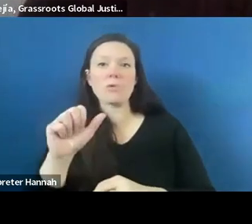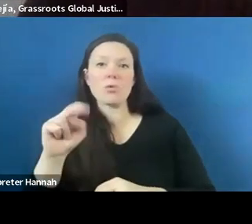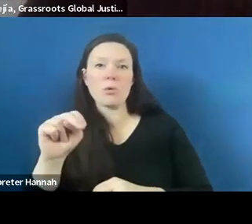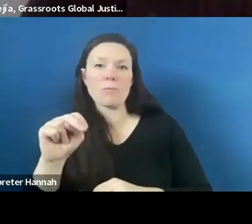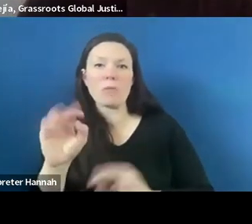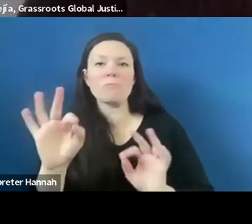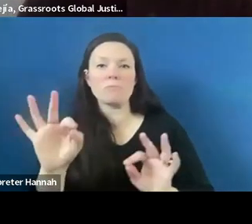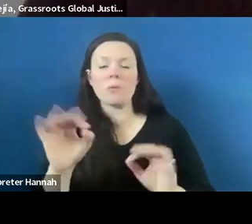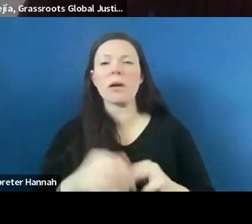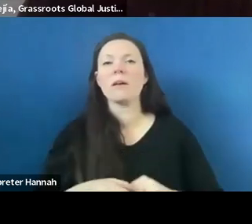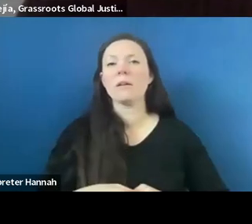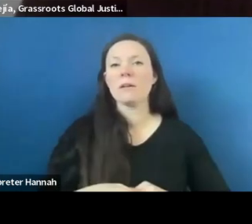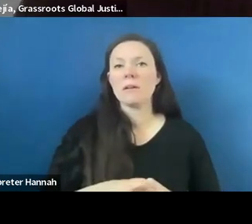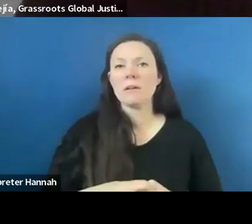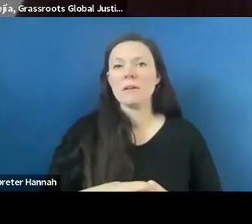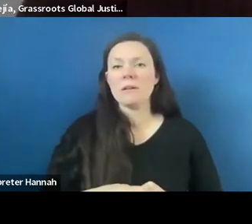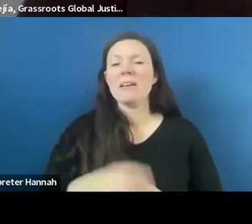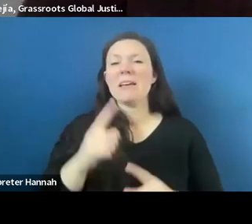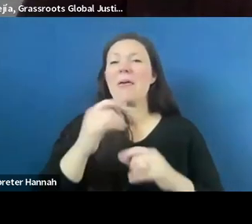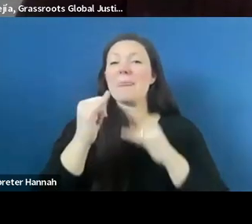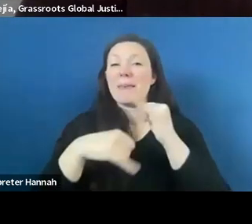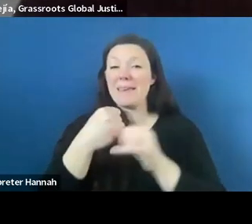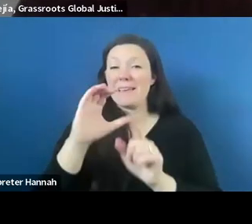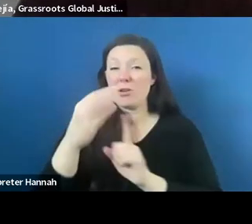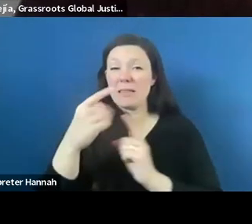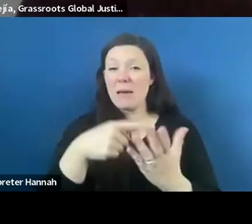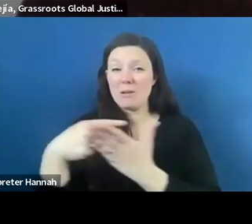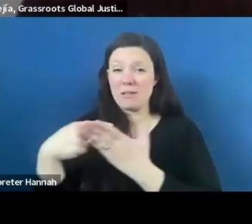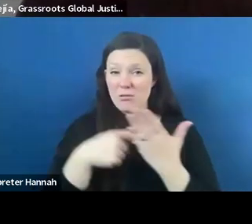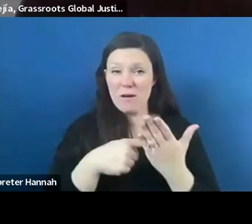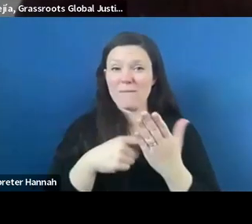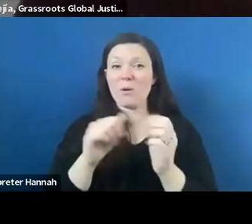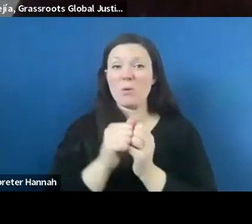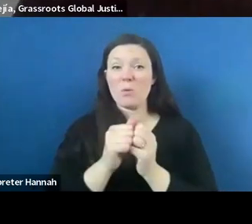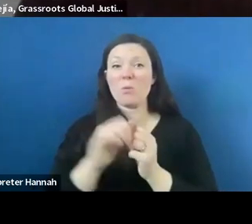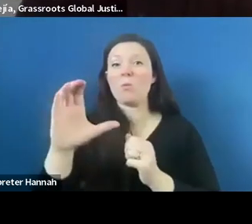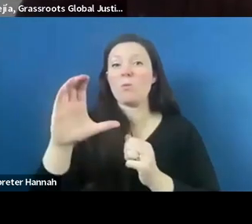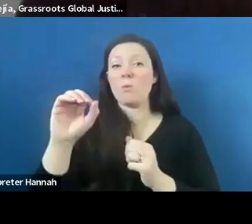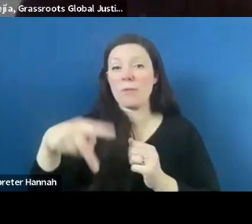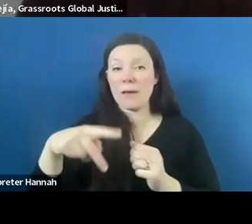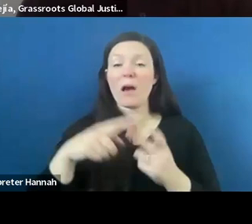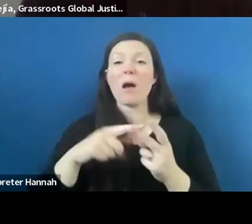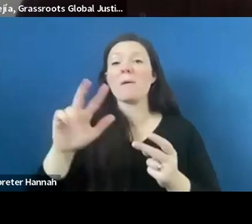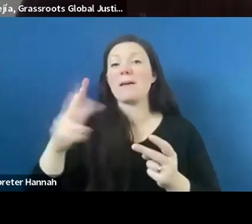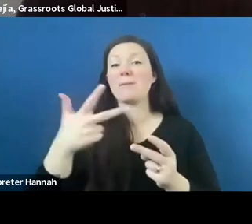Yeah these international climate conversations, particularly with the COP and the UNFCCC, my